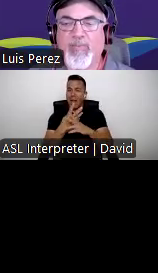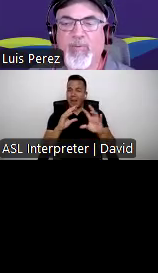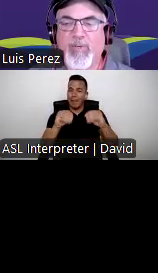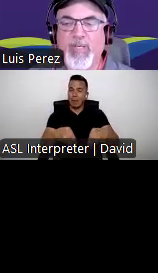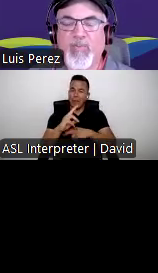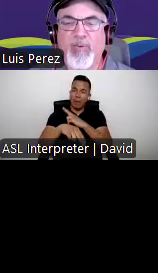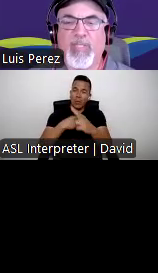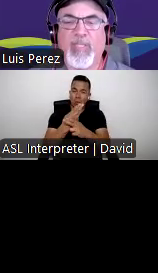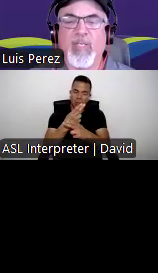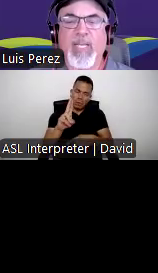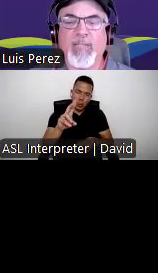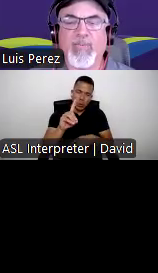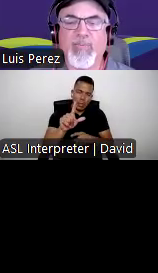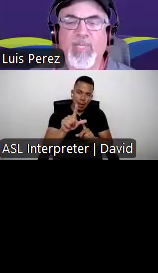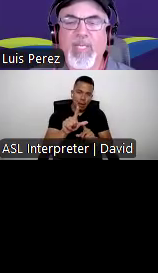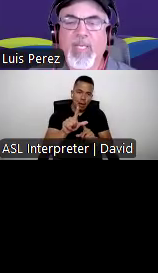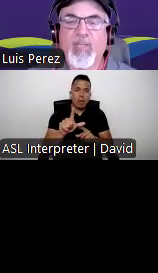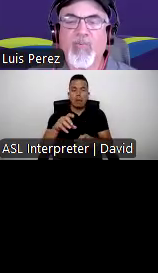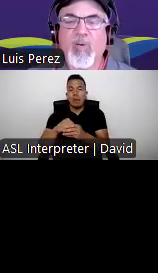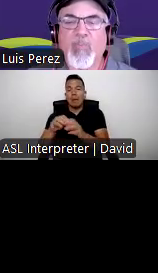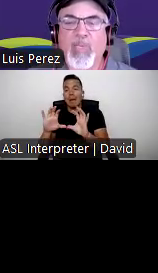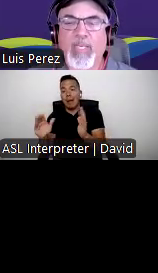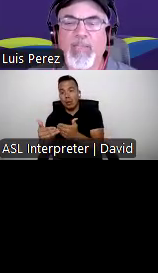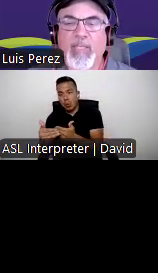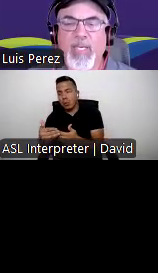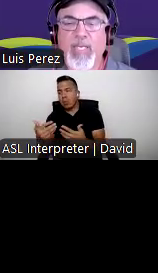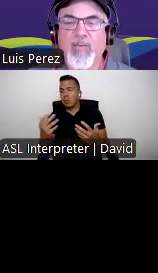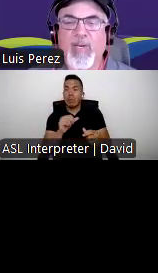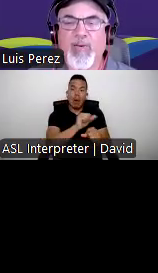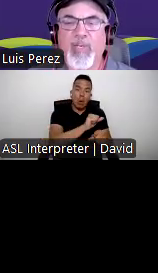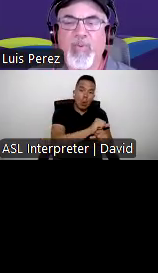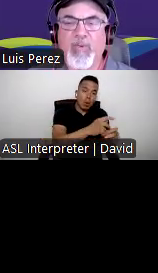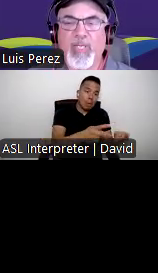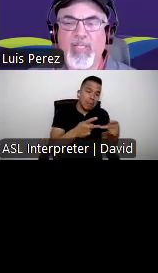for learning, whether it's in the classroom, in the workplace, in any environment where learning